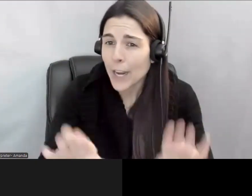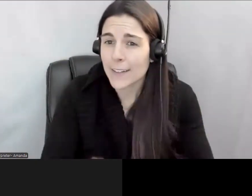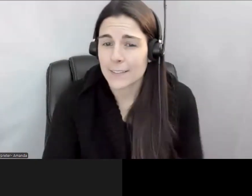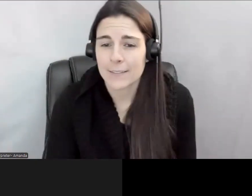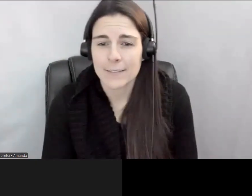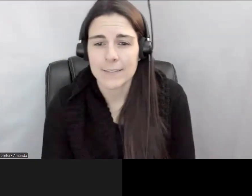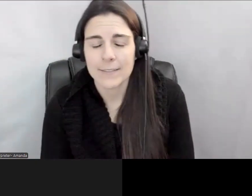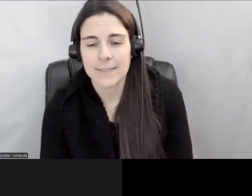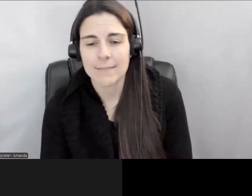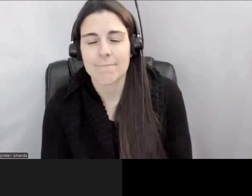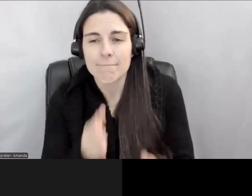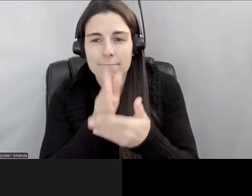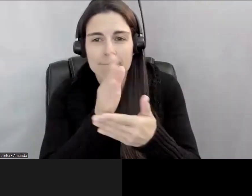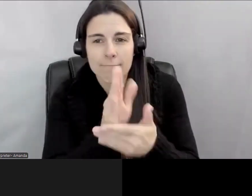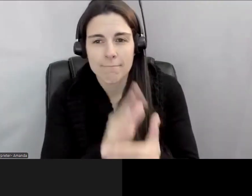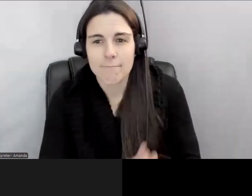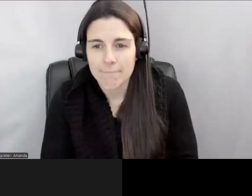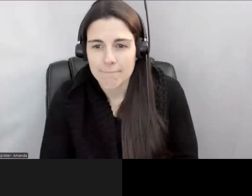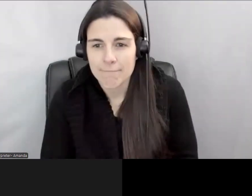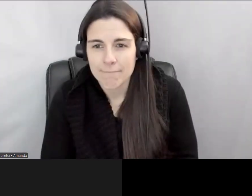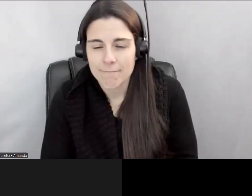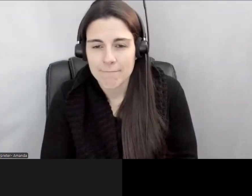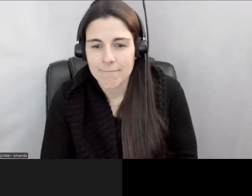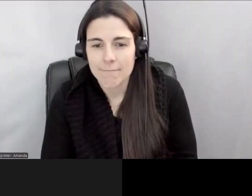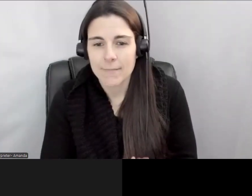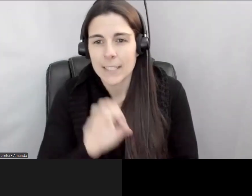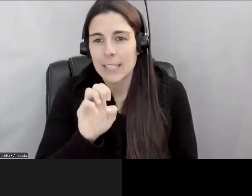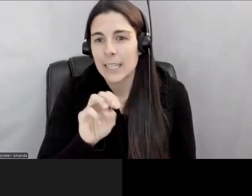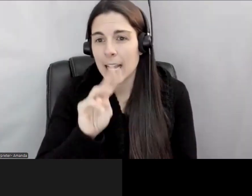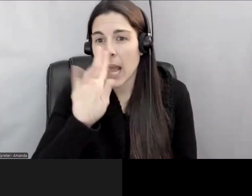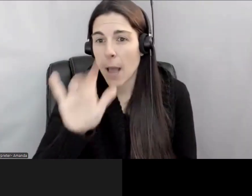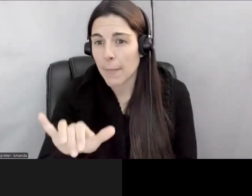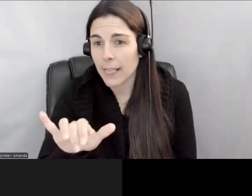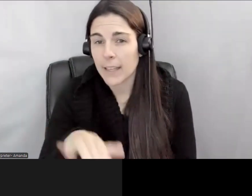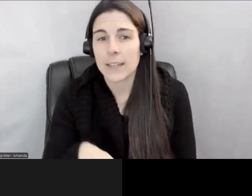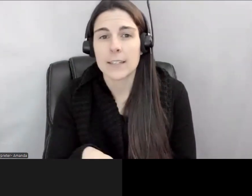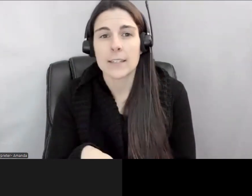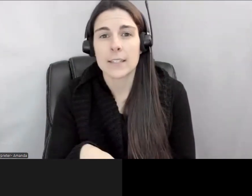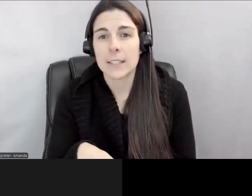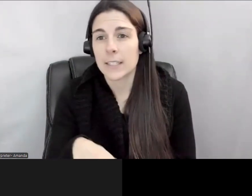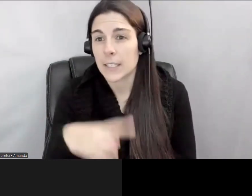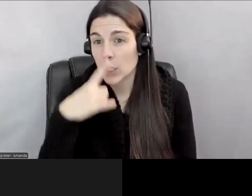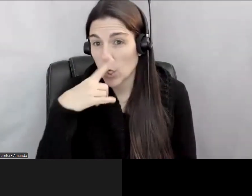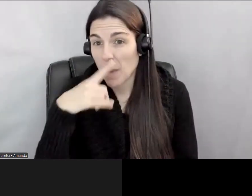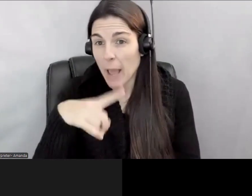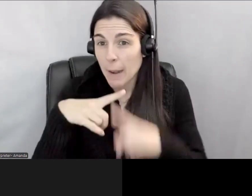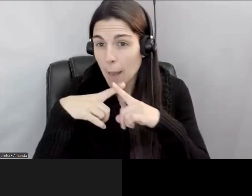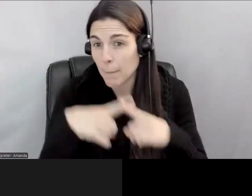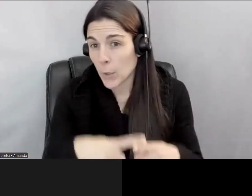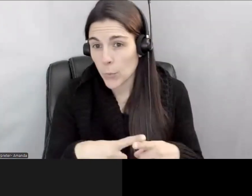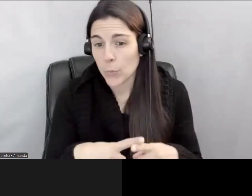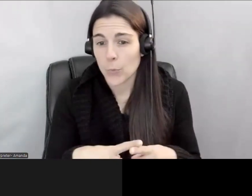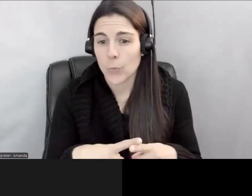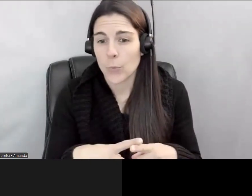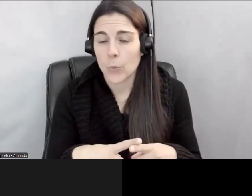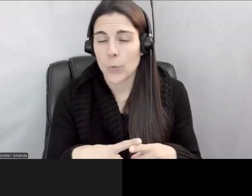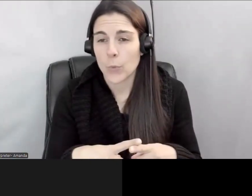All right, so Emily, I'm going to ask you to come off mute so we can highlight you.